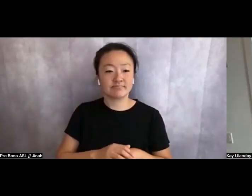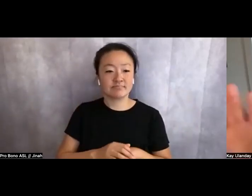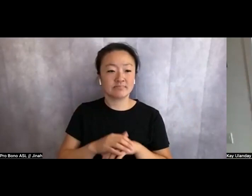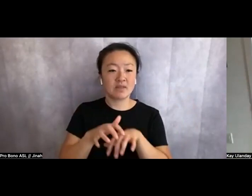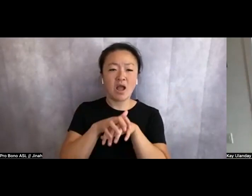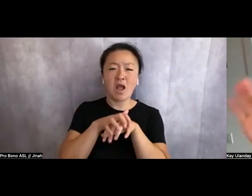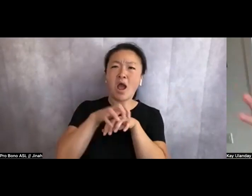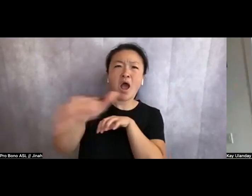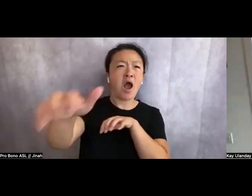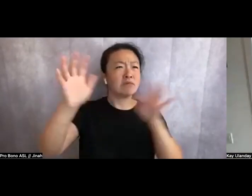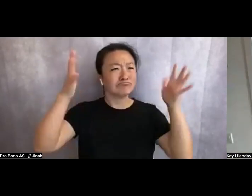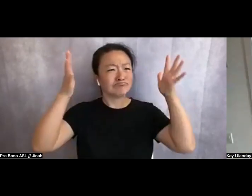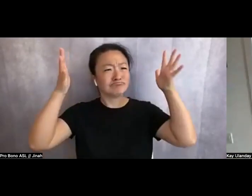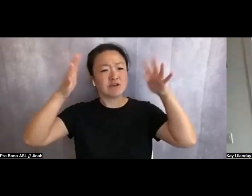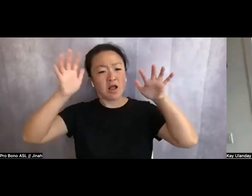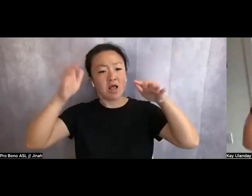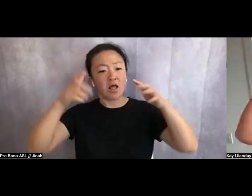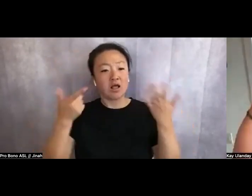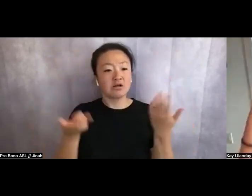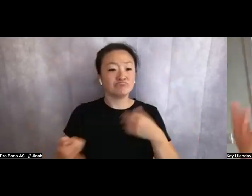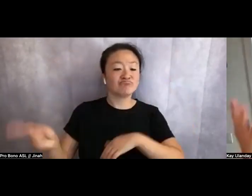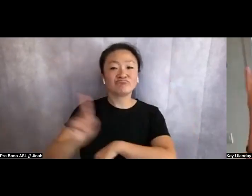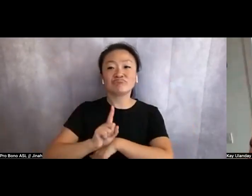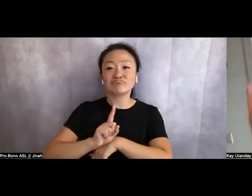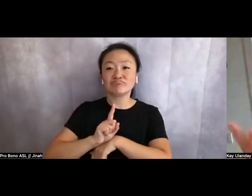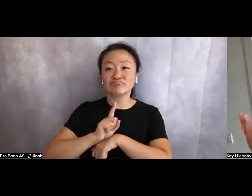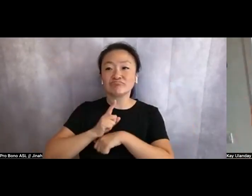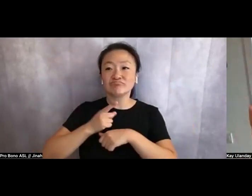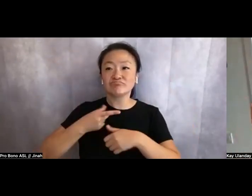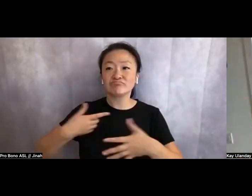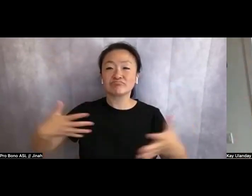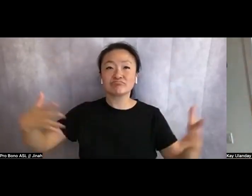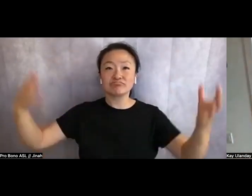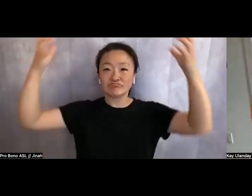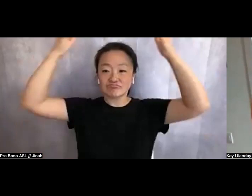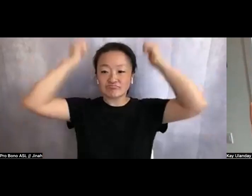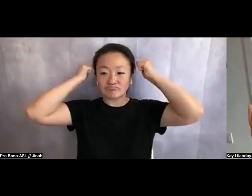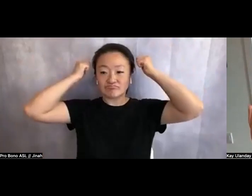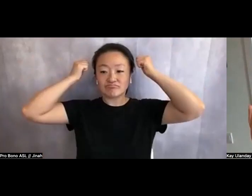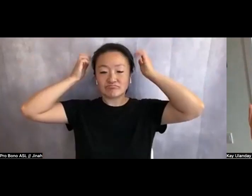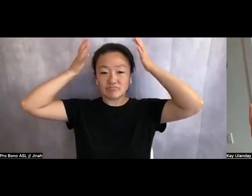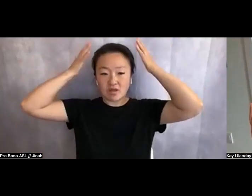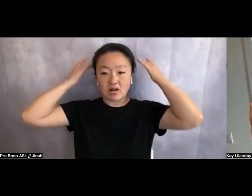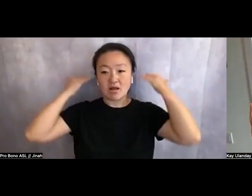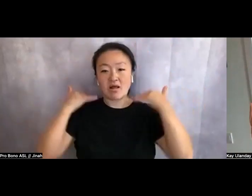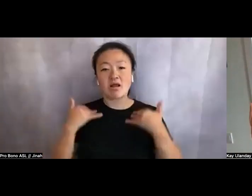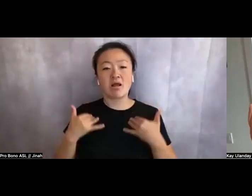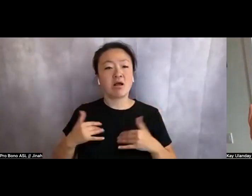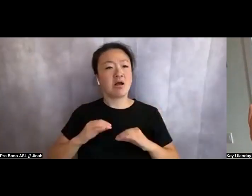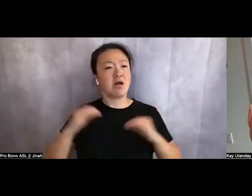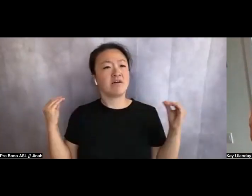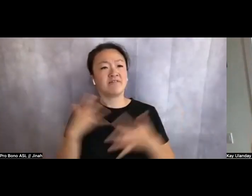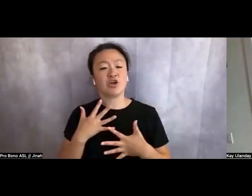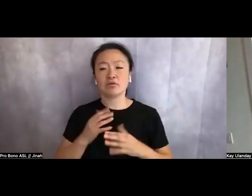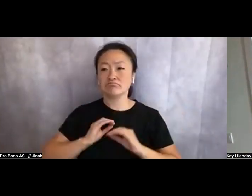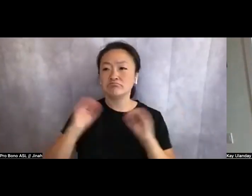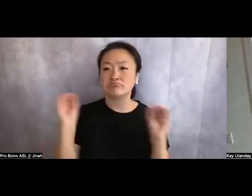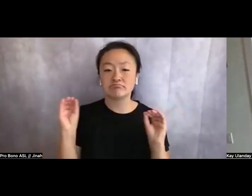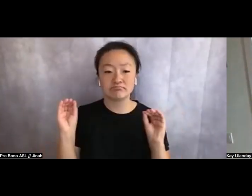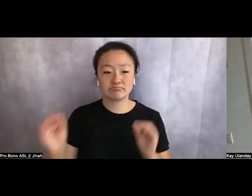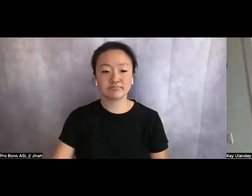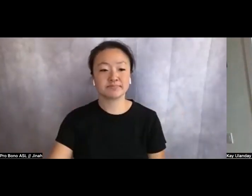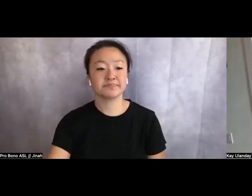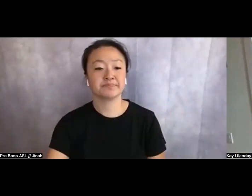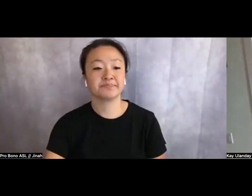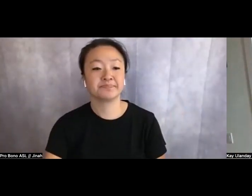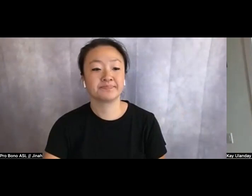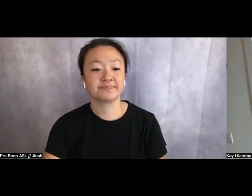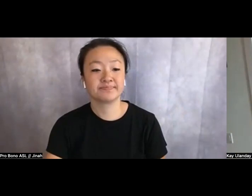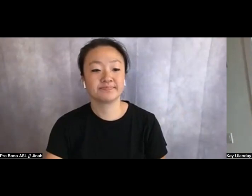rejoiced In the rain, she puts on her favorite wig, no fear. Alarista's crest on the main stage,